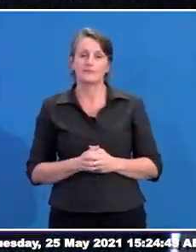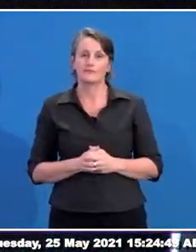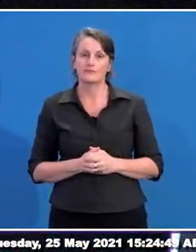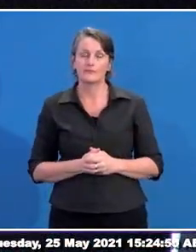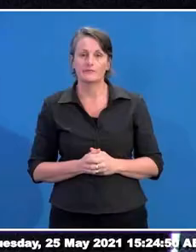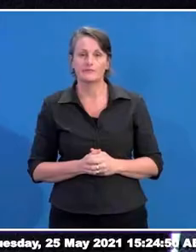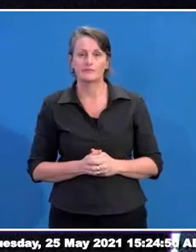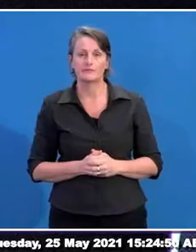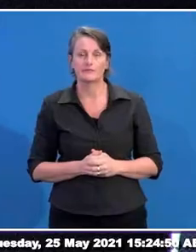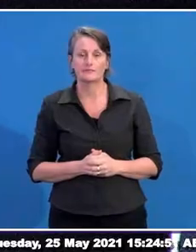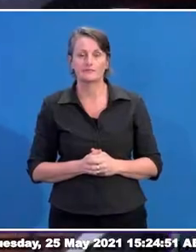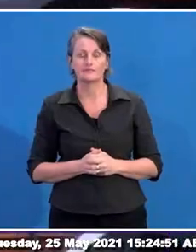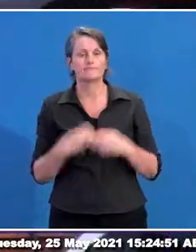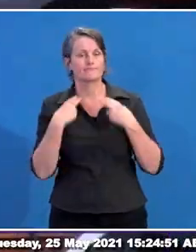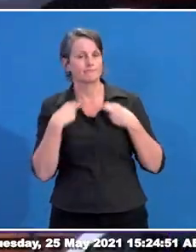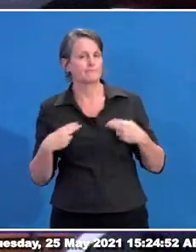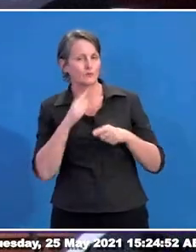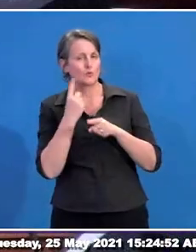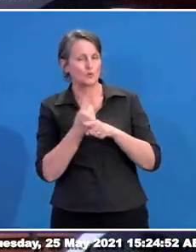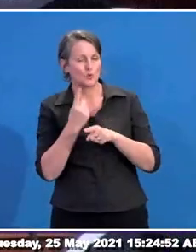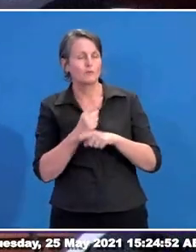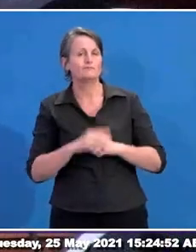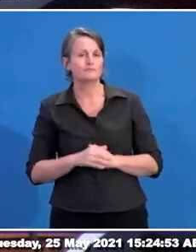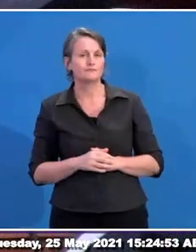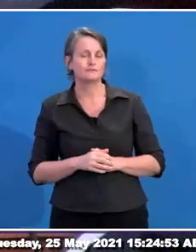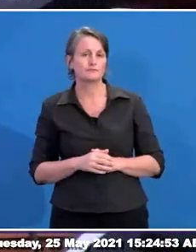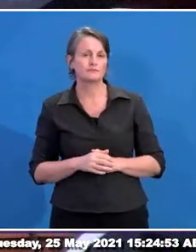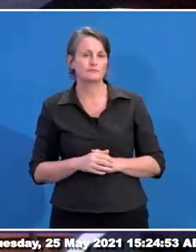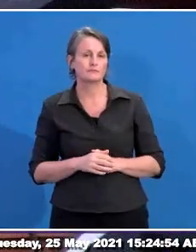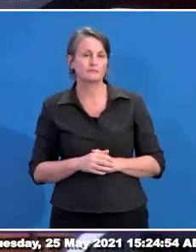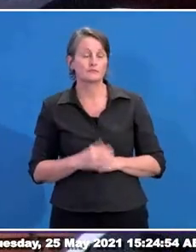You did a separate report in relation to SP2.